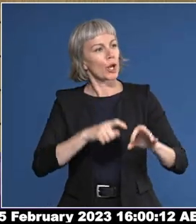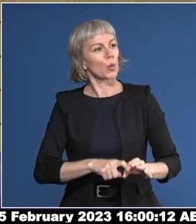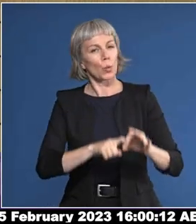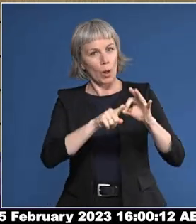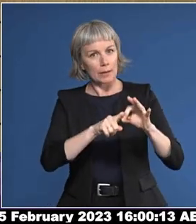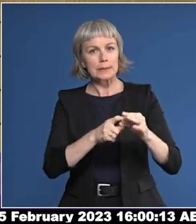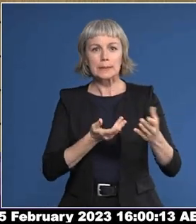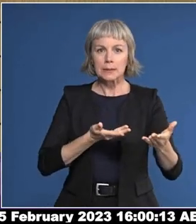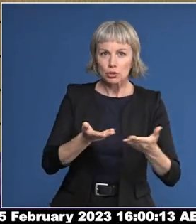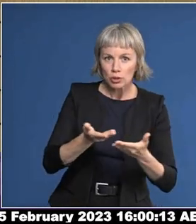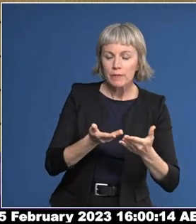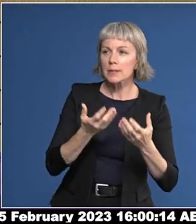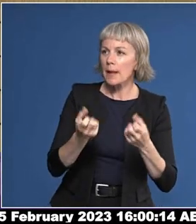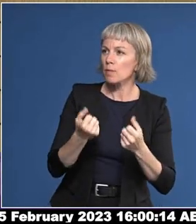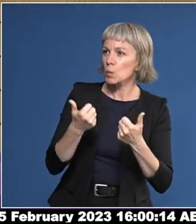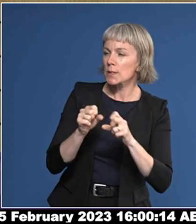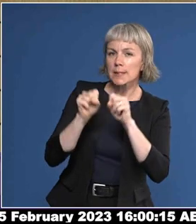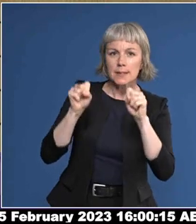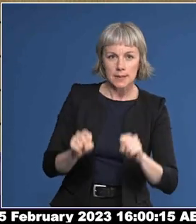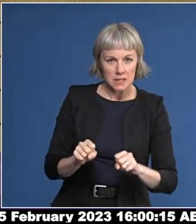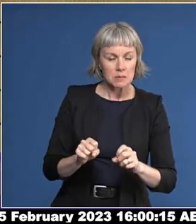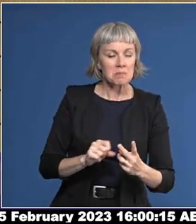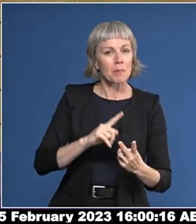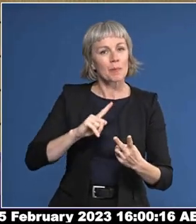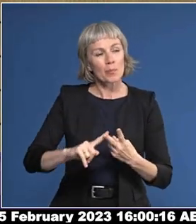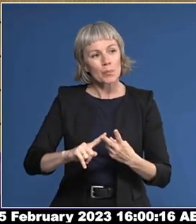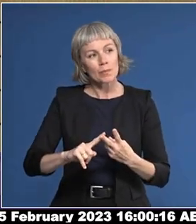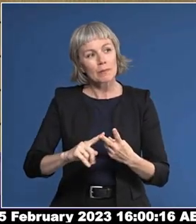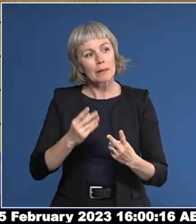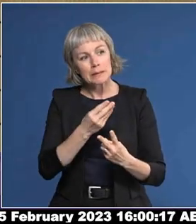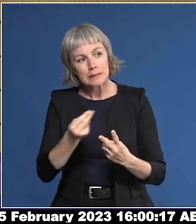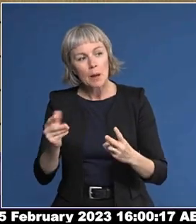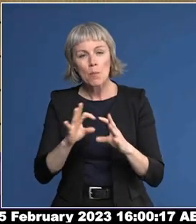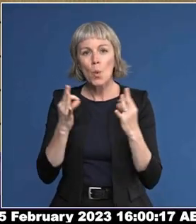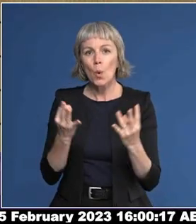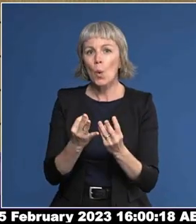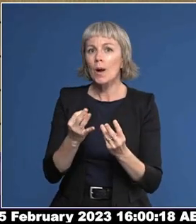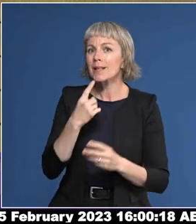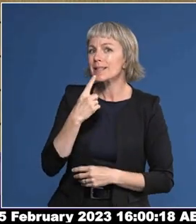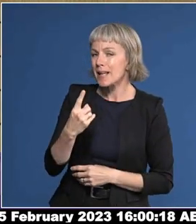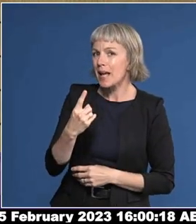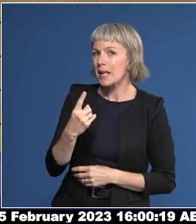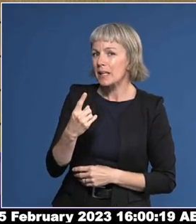Some of that is driven by the classifications of people within the NDIA.